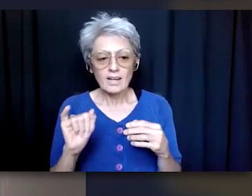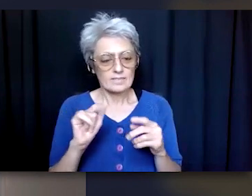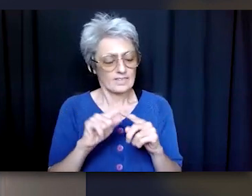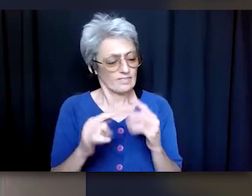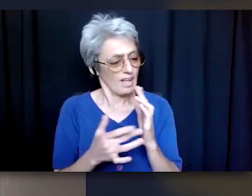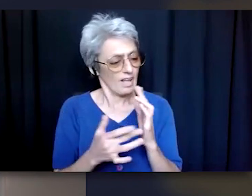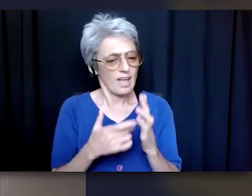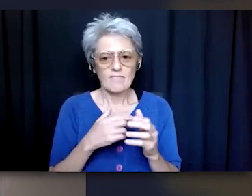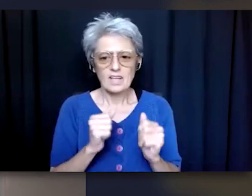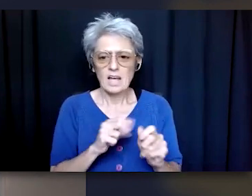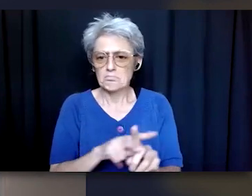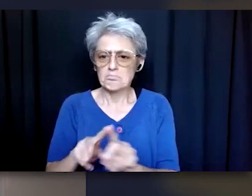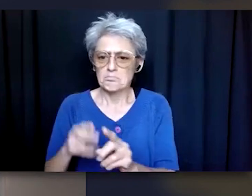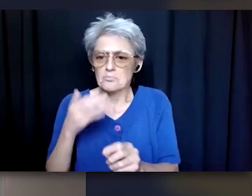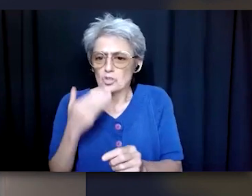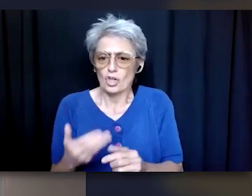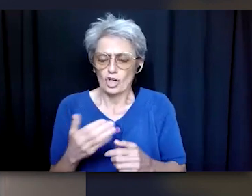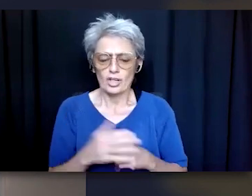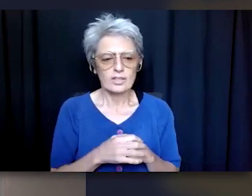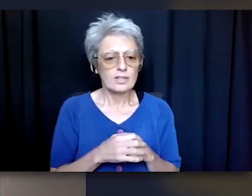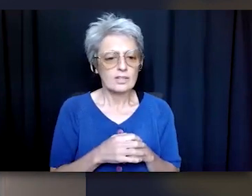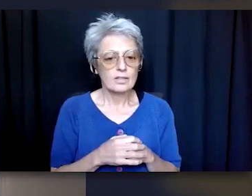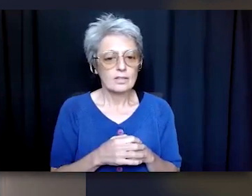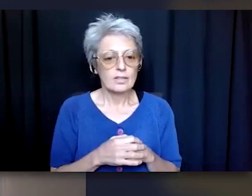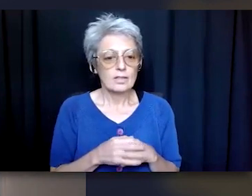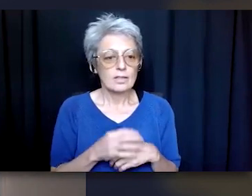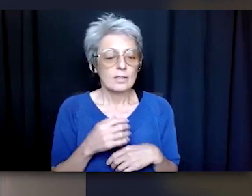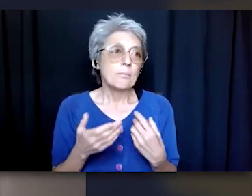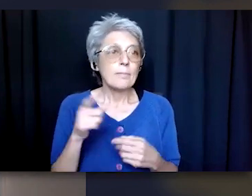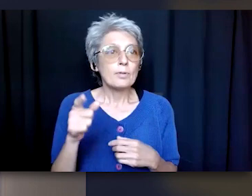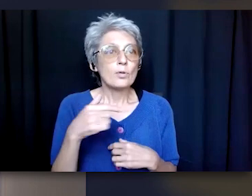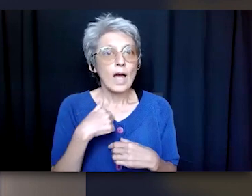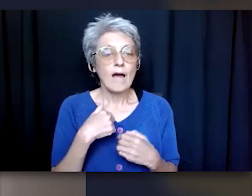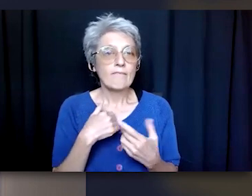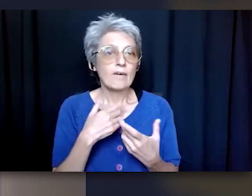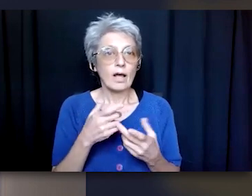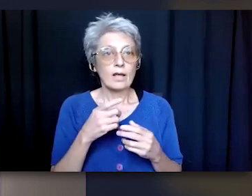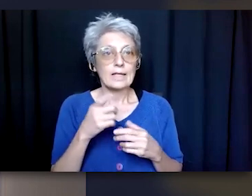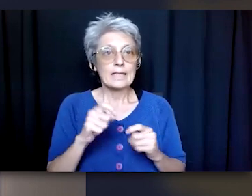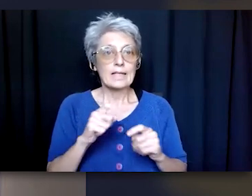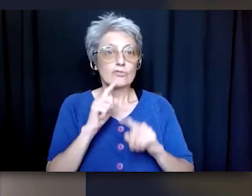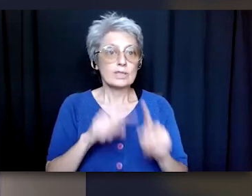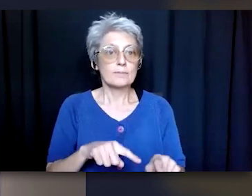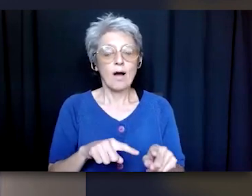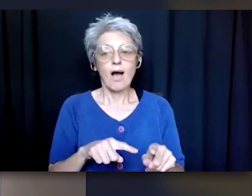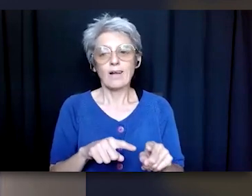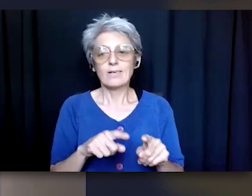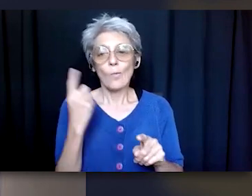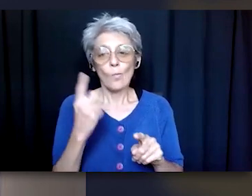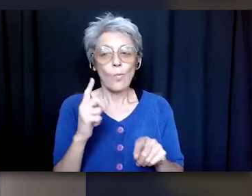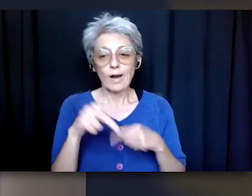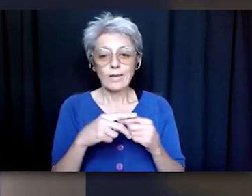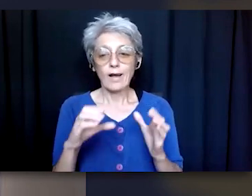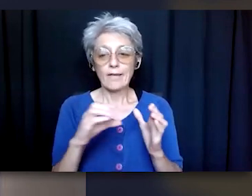that has a formulaic kind of right answer element and you don’t have a ton of time, absolutely,